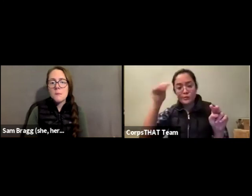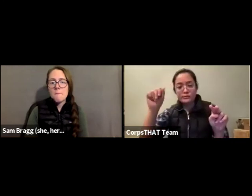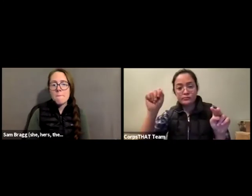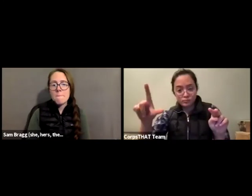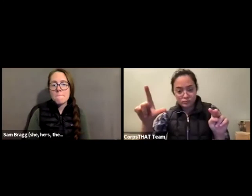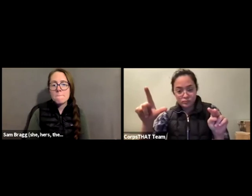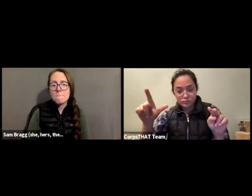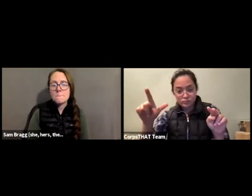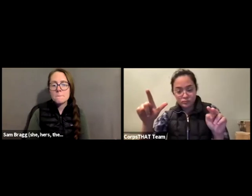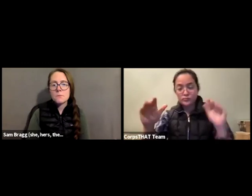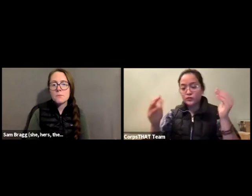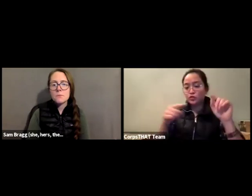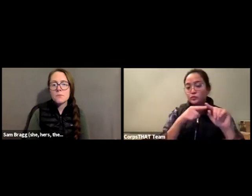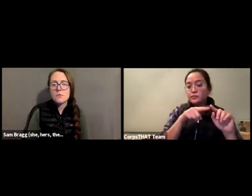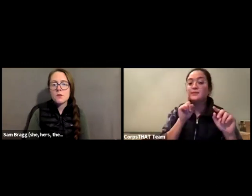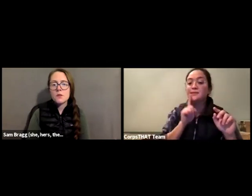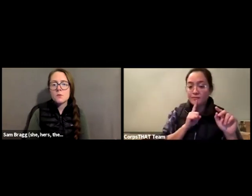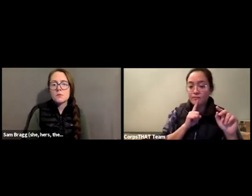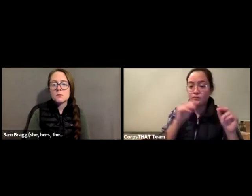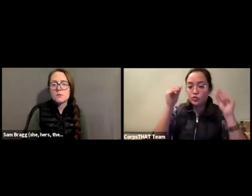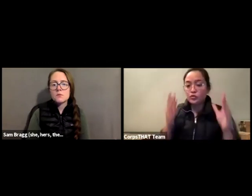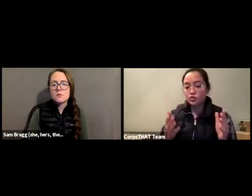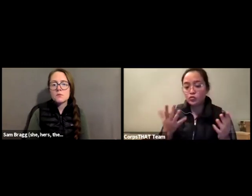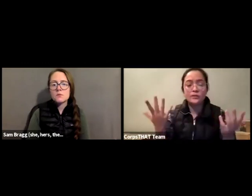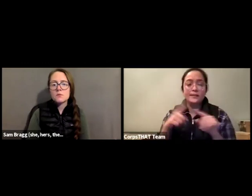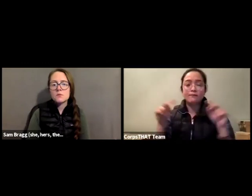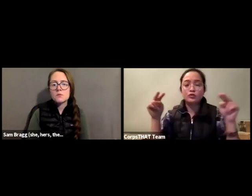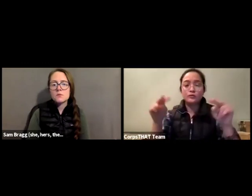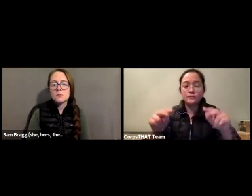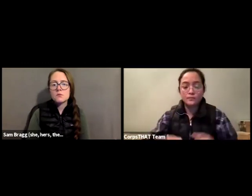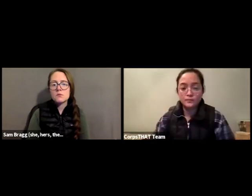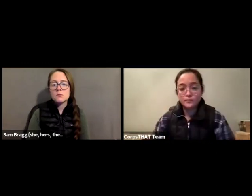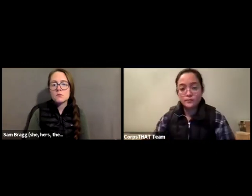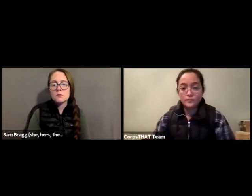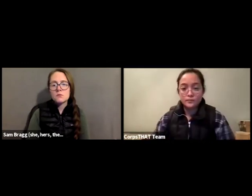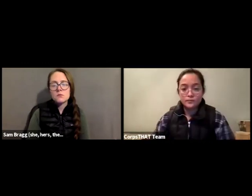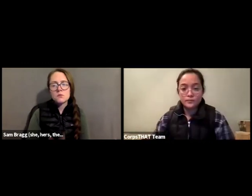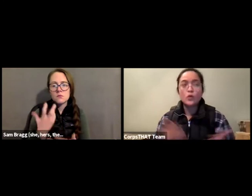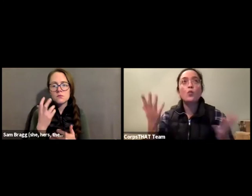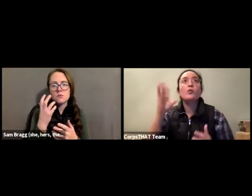who are hearing but no asl compared to a deaf instructor what do you think the difference